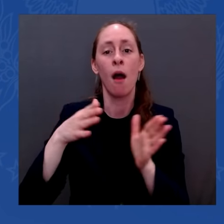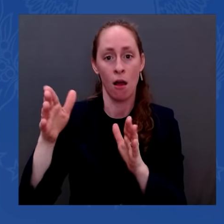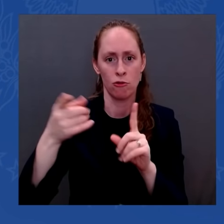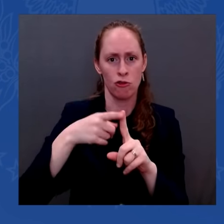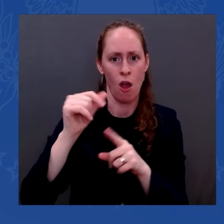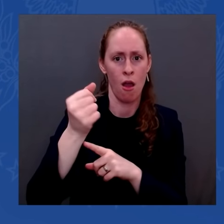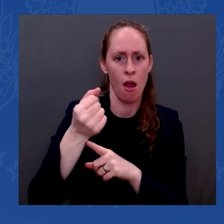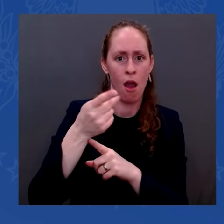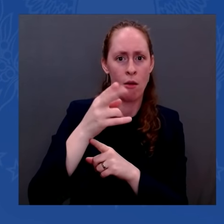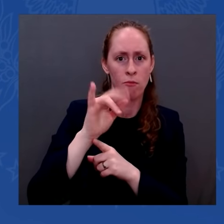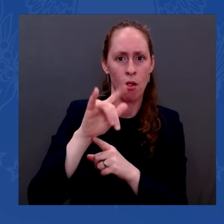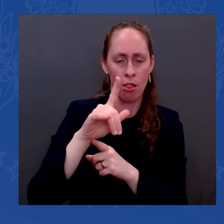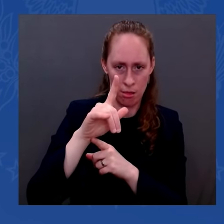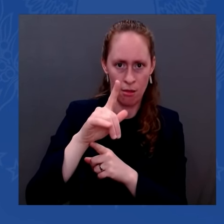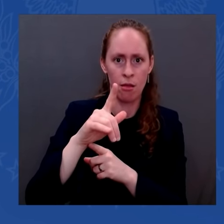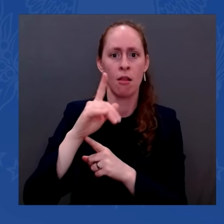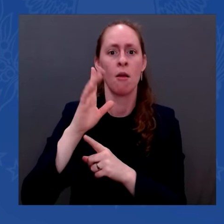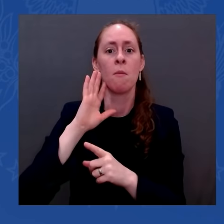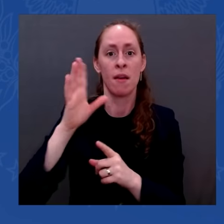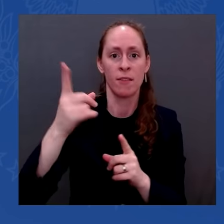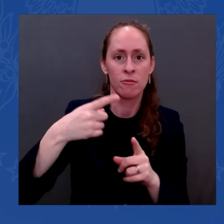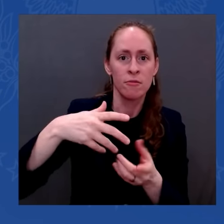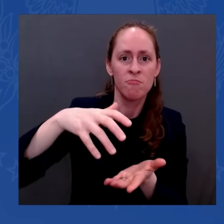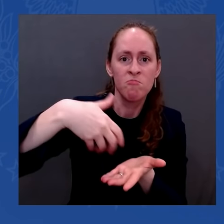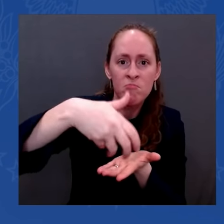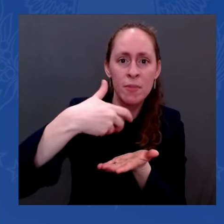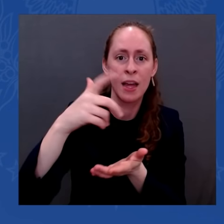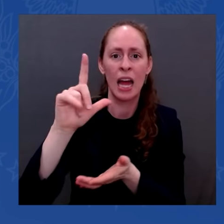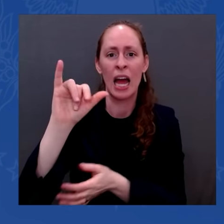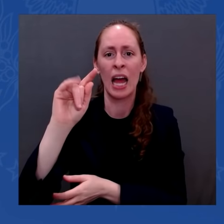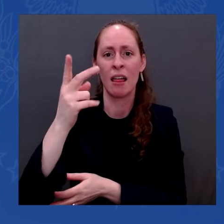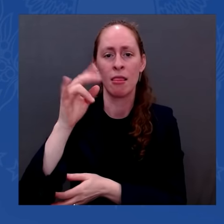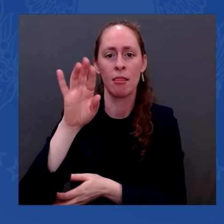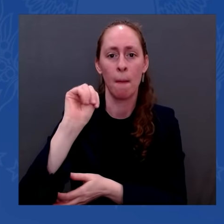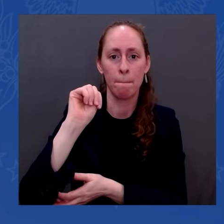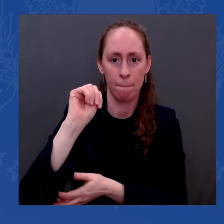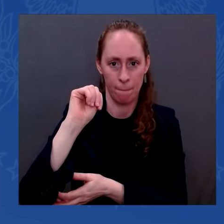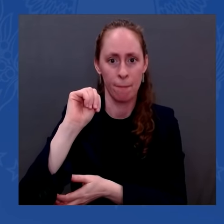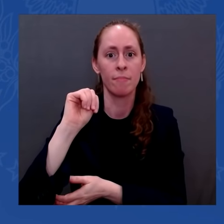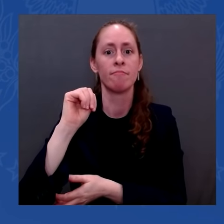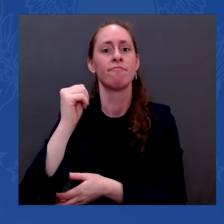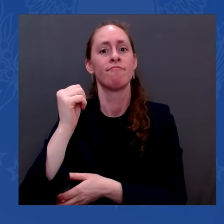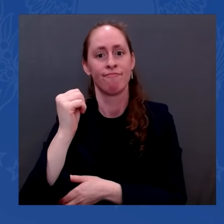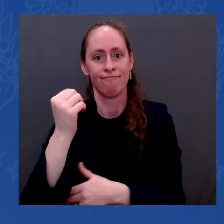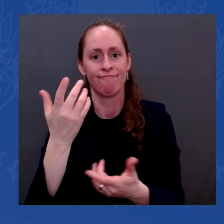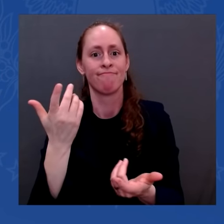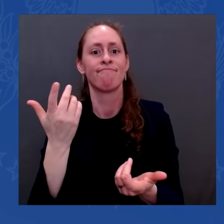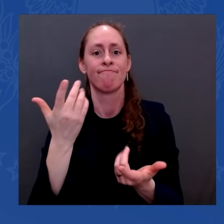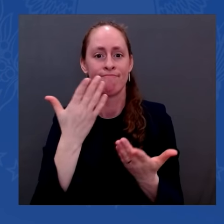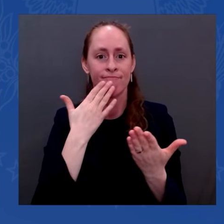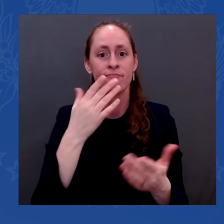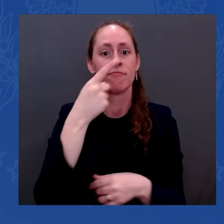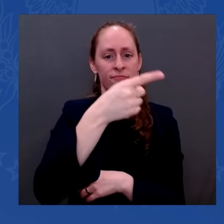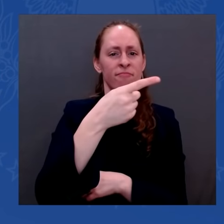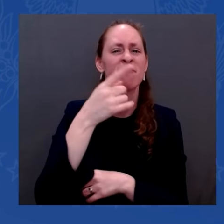from the California Energy Commission. Thank you, Governor Newsom. And the second phase of the demonstration